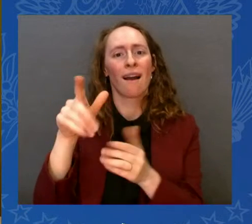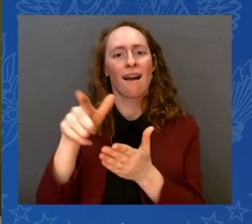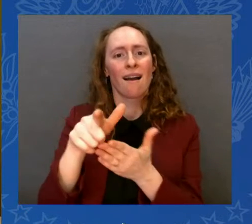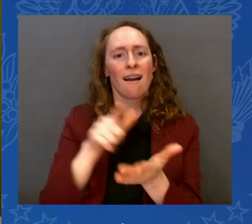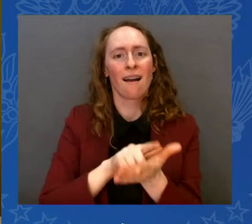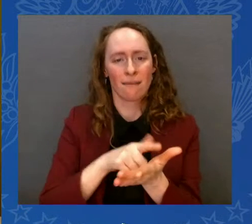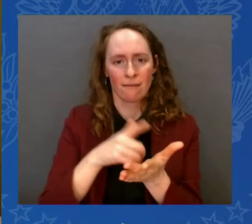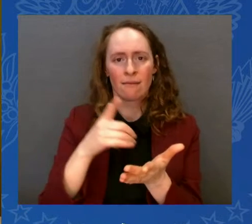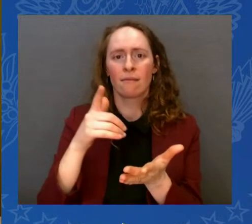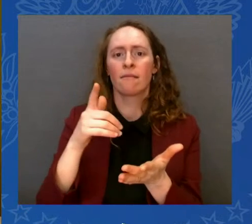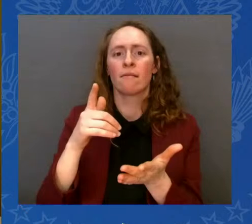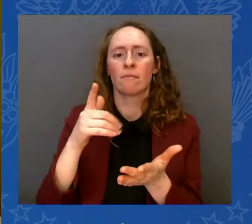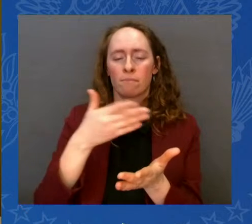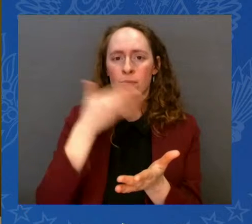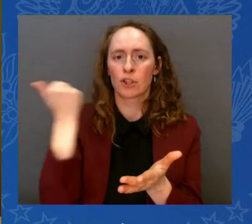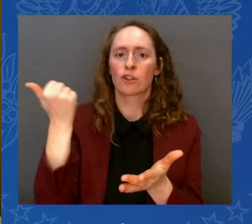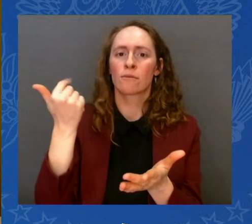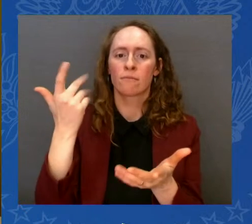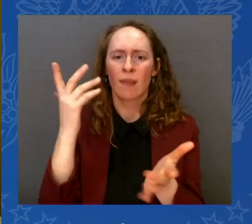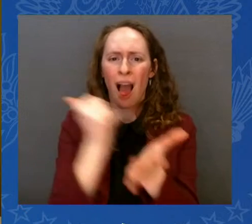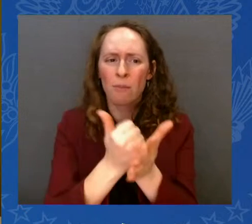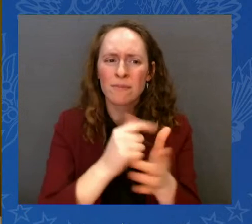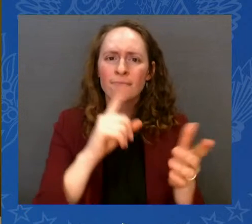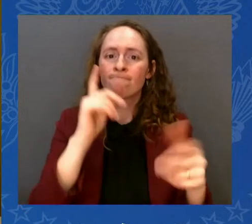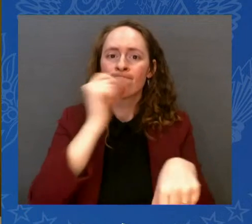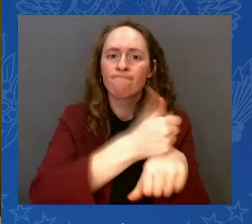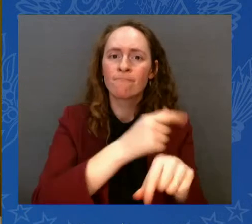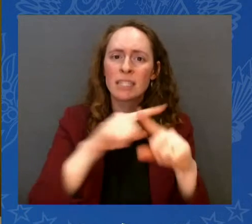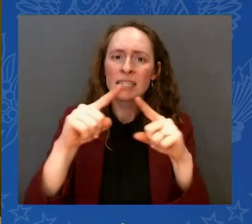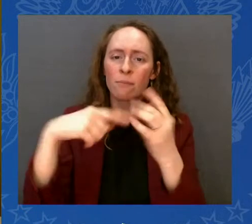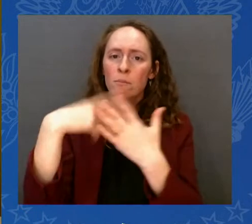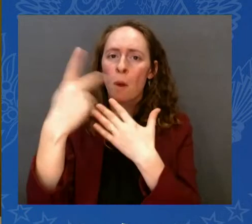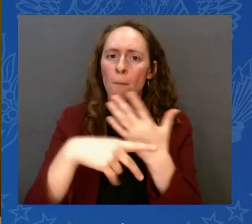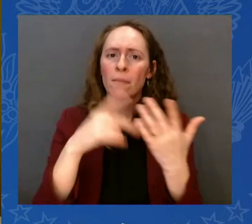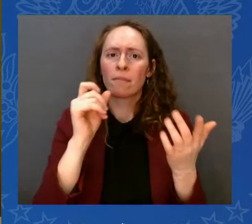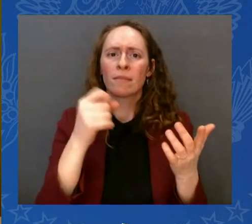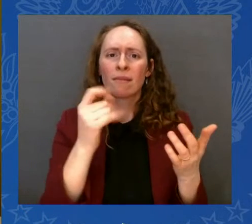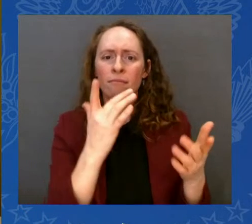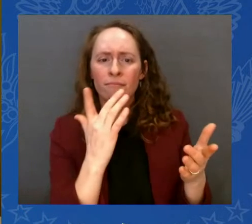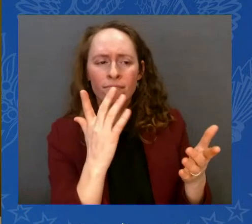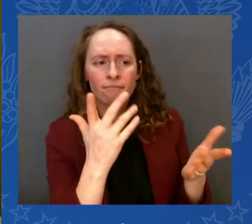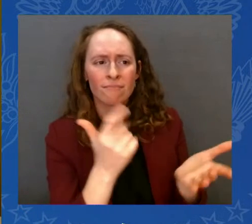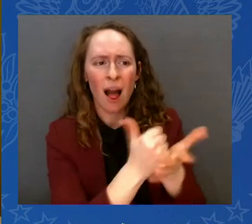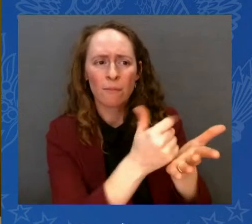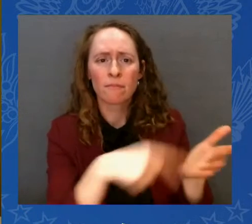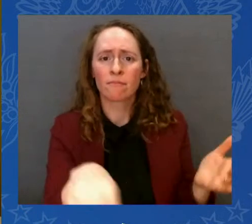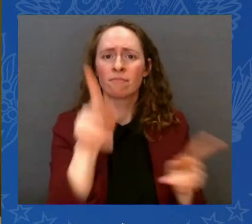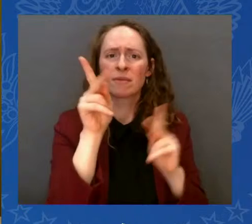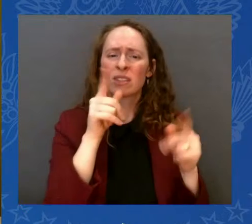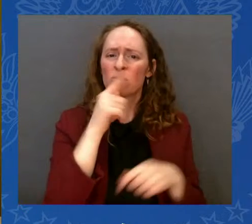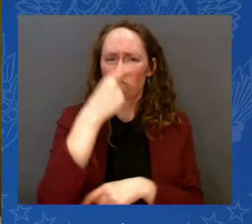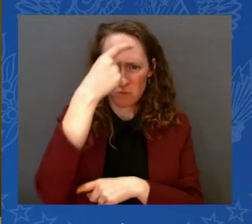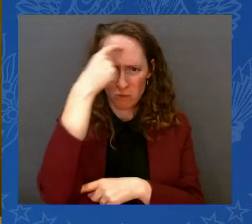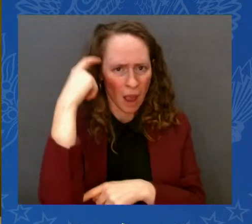You know, a lot of what everyone from police to citizens are going through is no different than post-traumatic stress the military is going through.